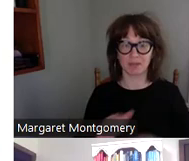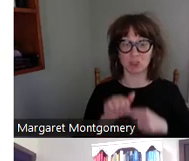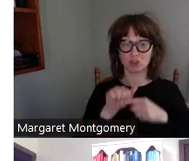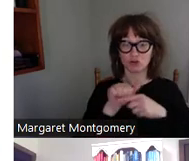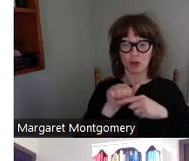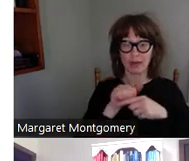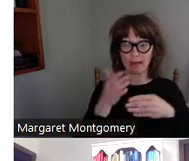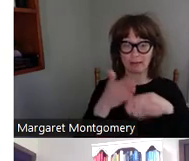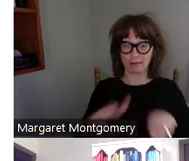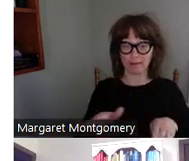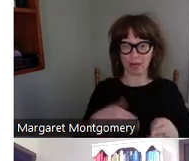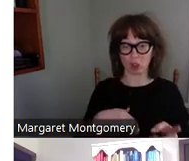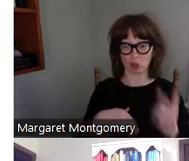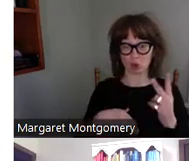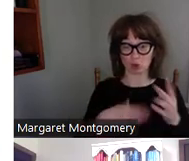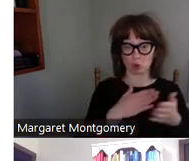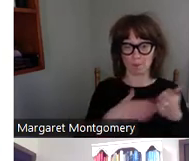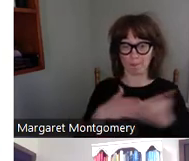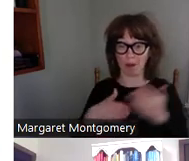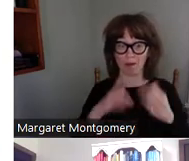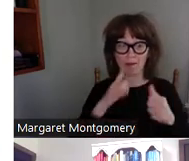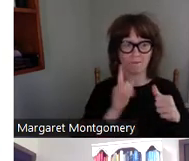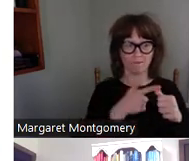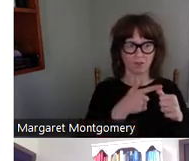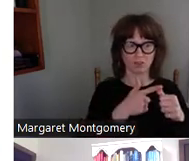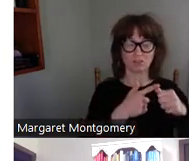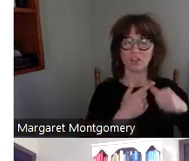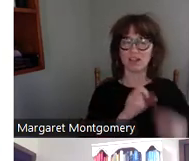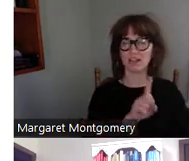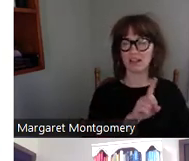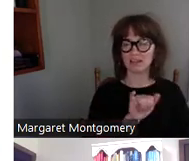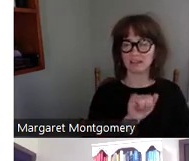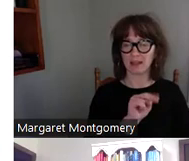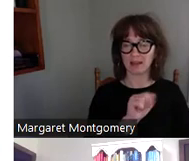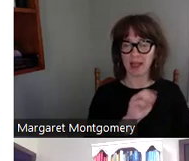12:05:32 parts. the first works for the fundamental dynamics and the impacts of abuse, and then